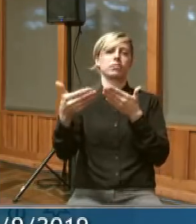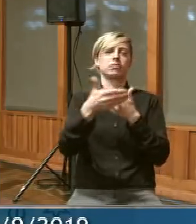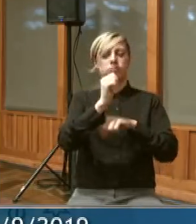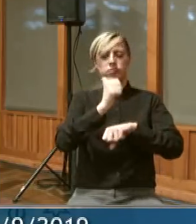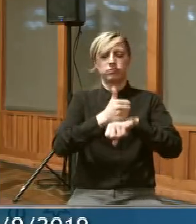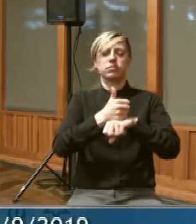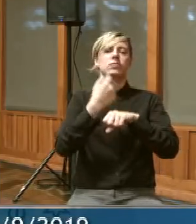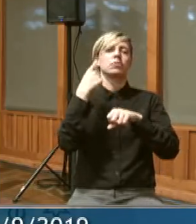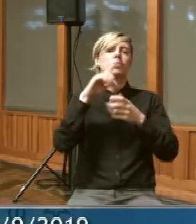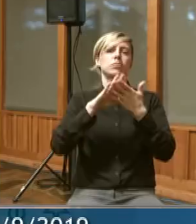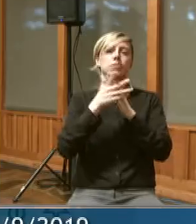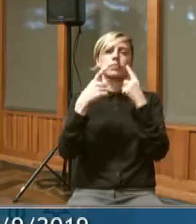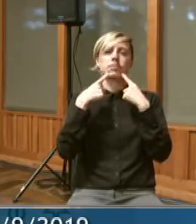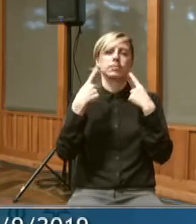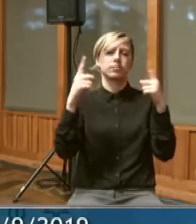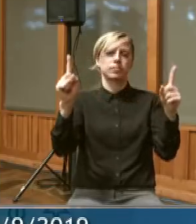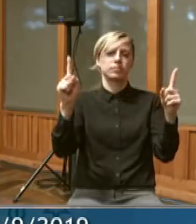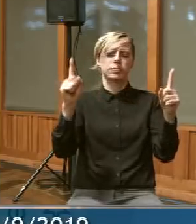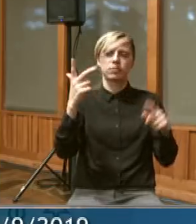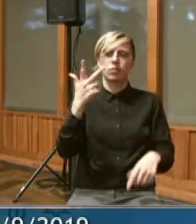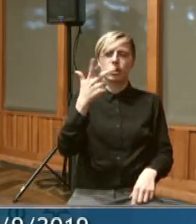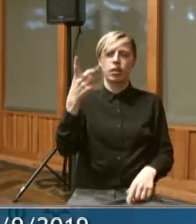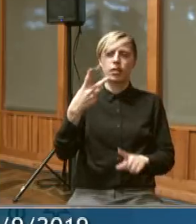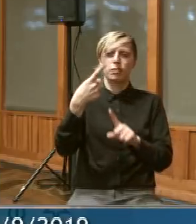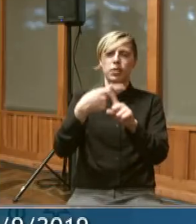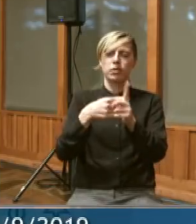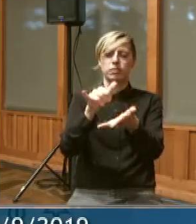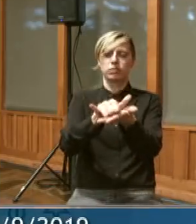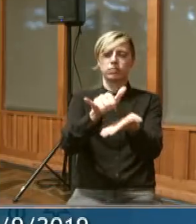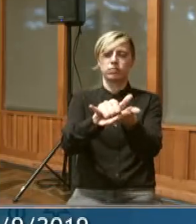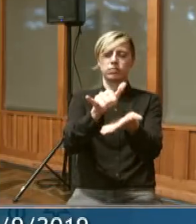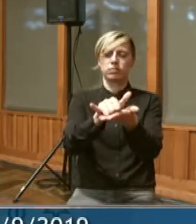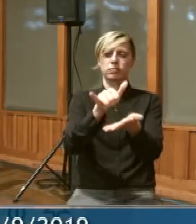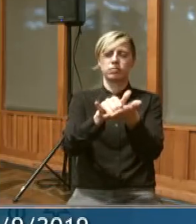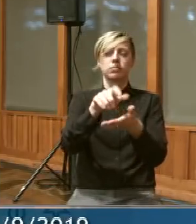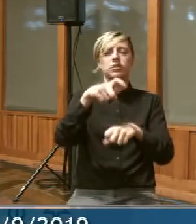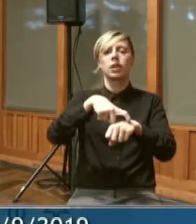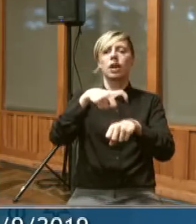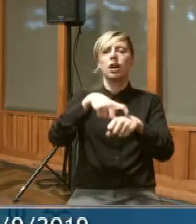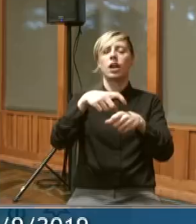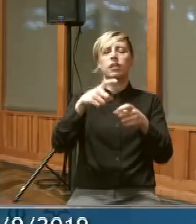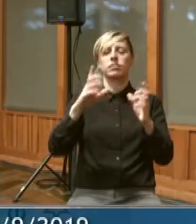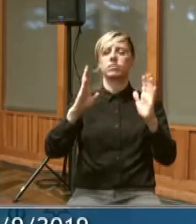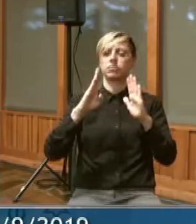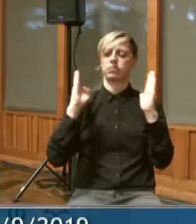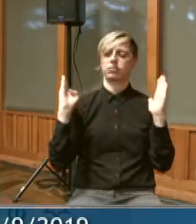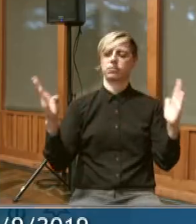RESPONSIBILITY, HOWEVER, SMILE WILL NEED TO CREATE A COMPREHENSIVE PLAN TO ENSURE OUR SUCCESS.